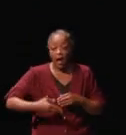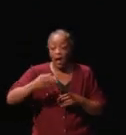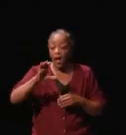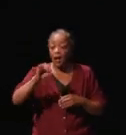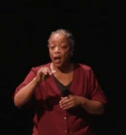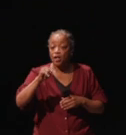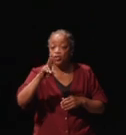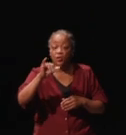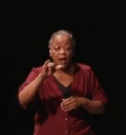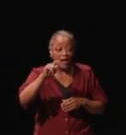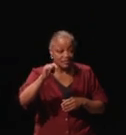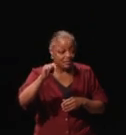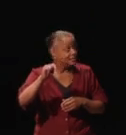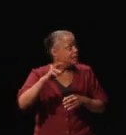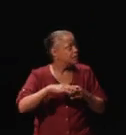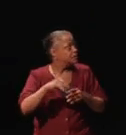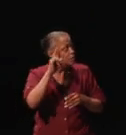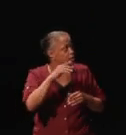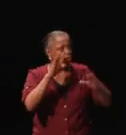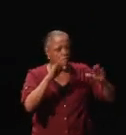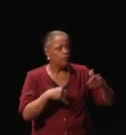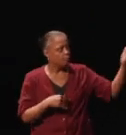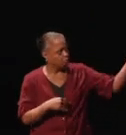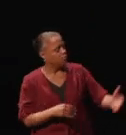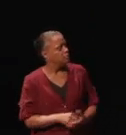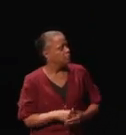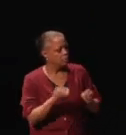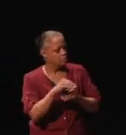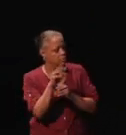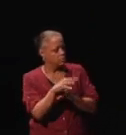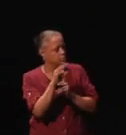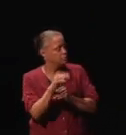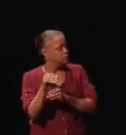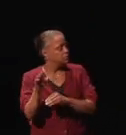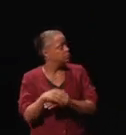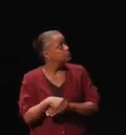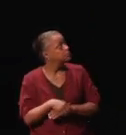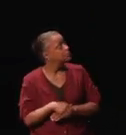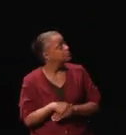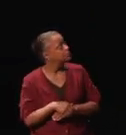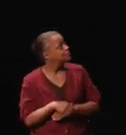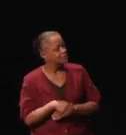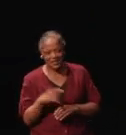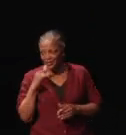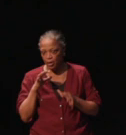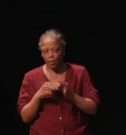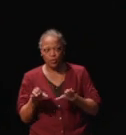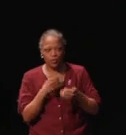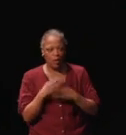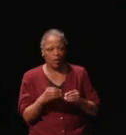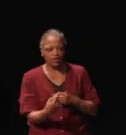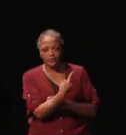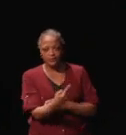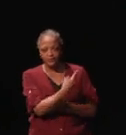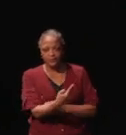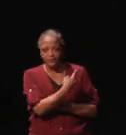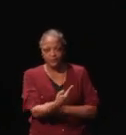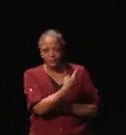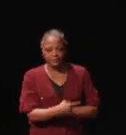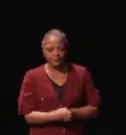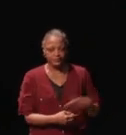She was brilliant it's dark options Vic 20, you're doing really well.